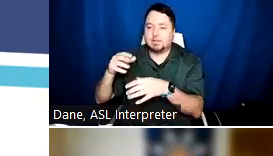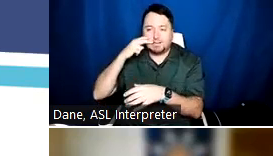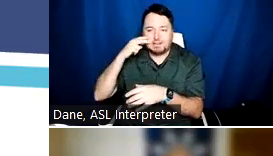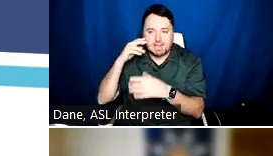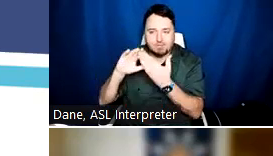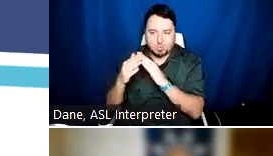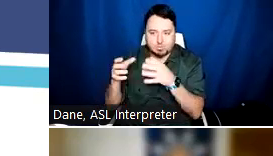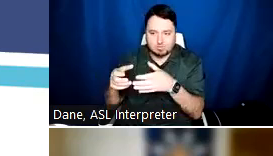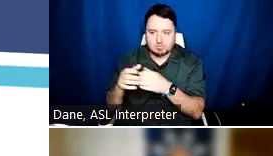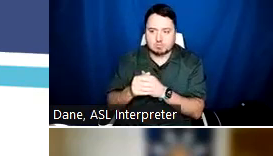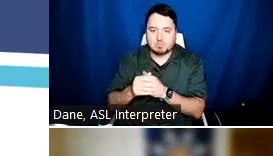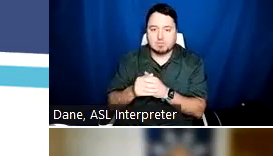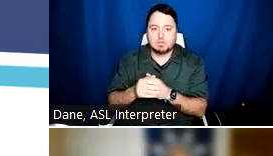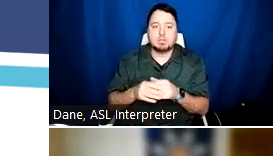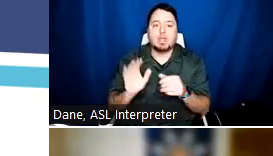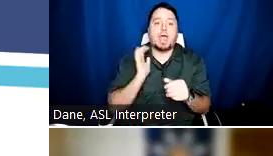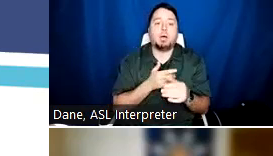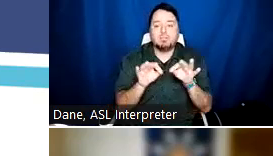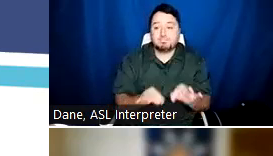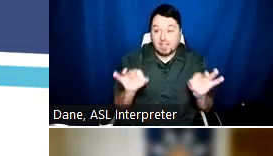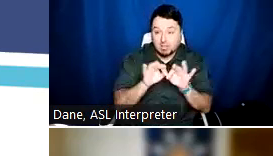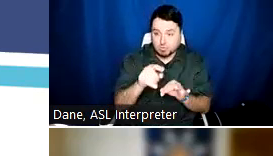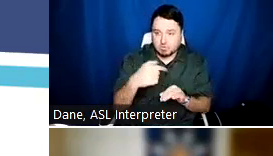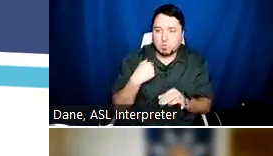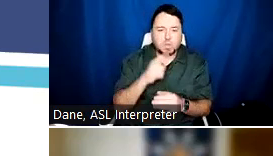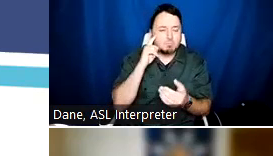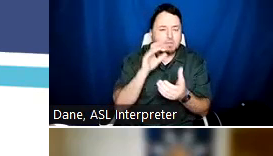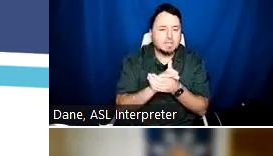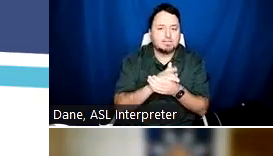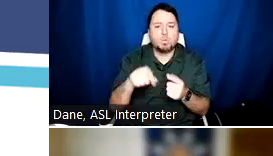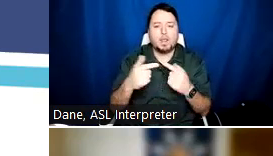And then our values are we believe that when armed with appropriate resources,